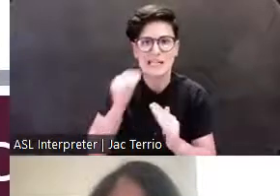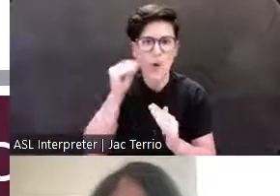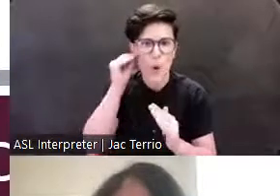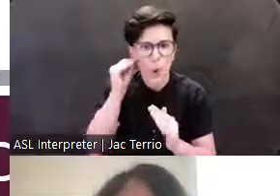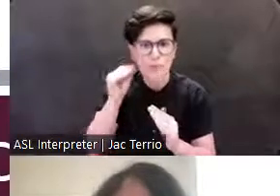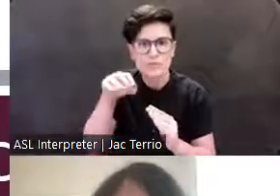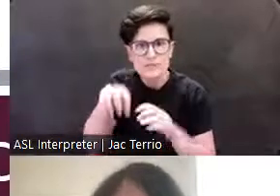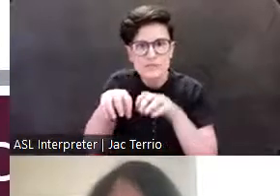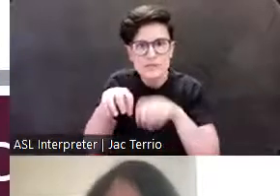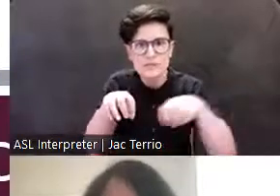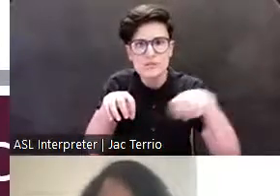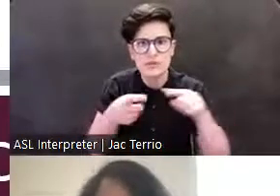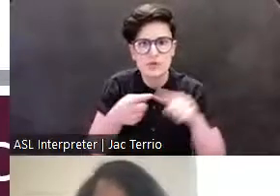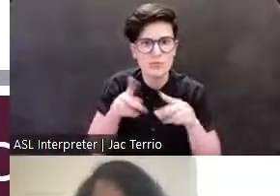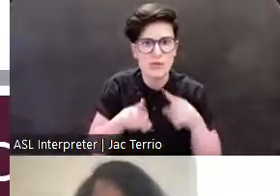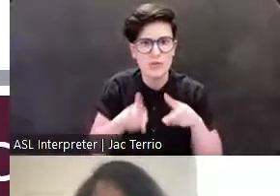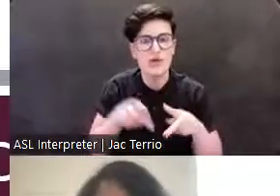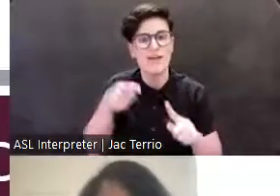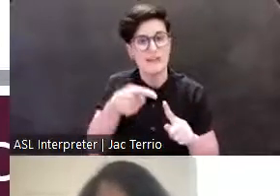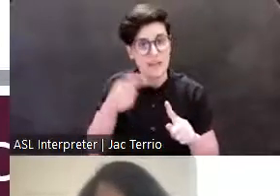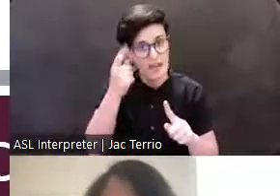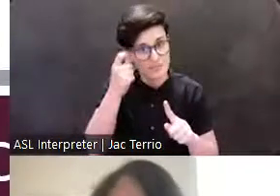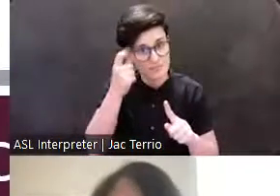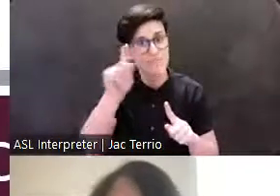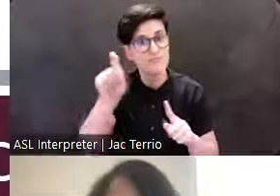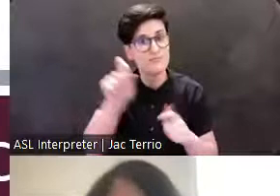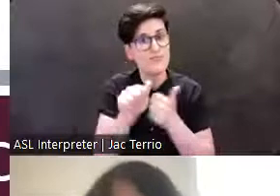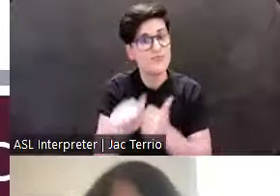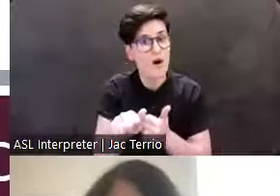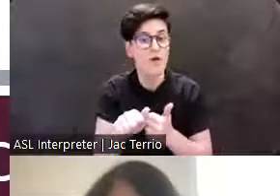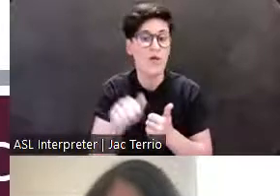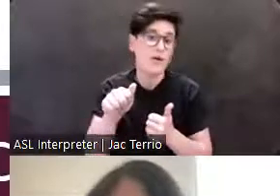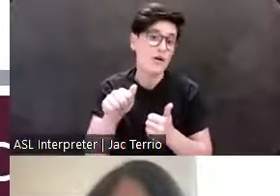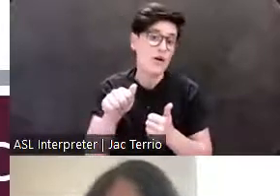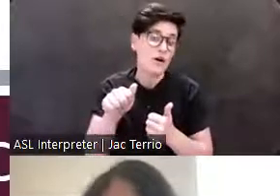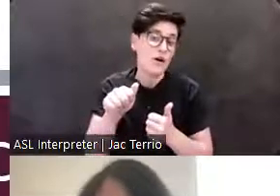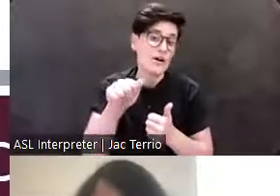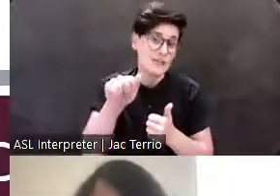So they had to complied with not only other laws but also title two of the ADA because